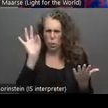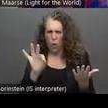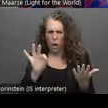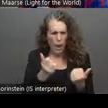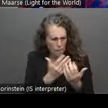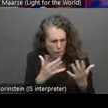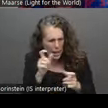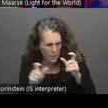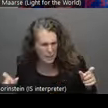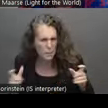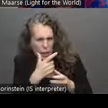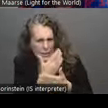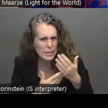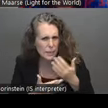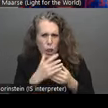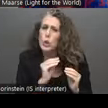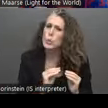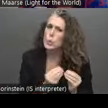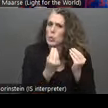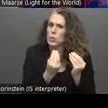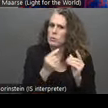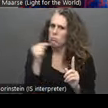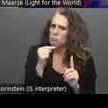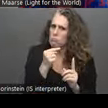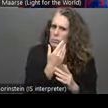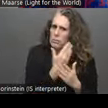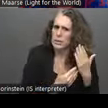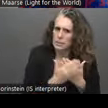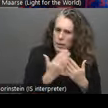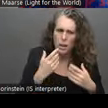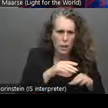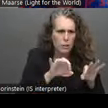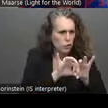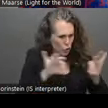disabilities, especially young people with disabilities. Graduates, they can't access